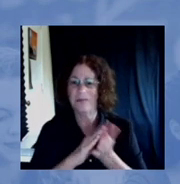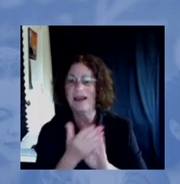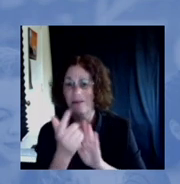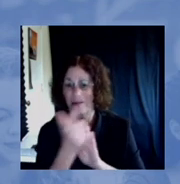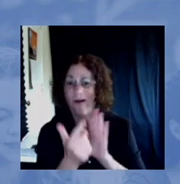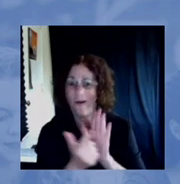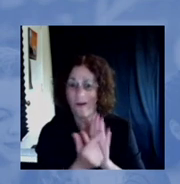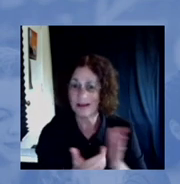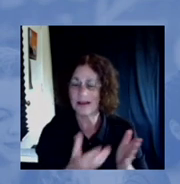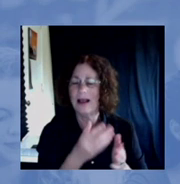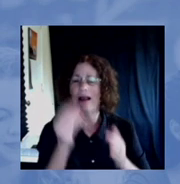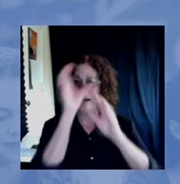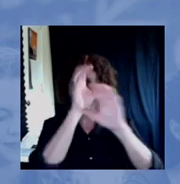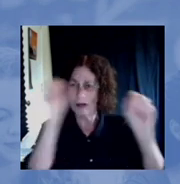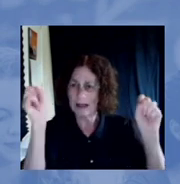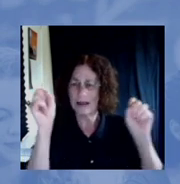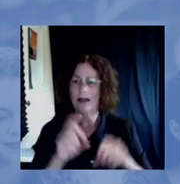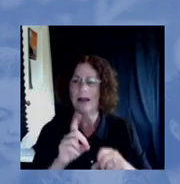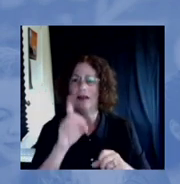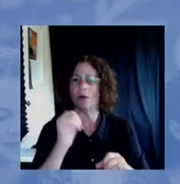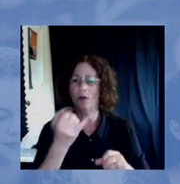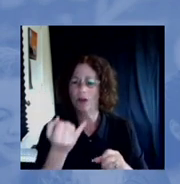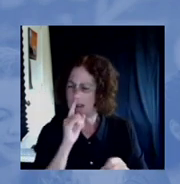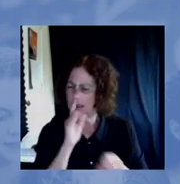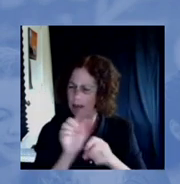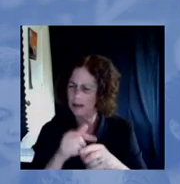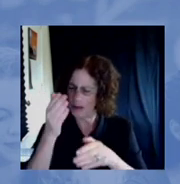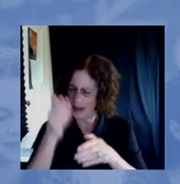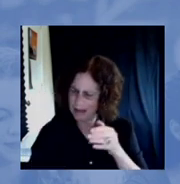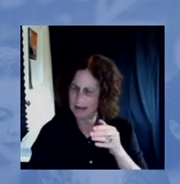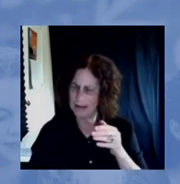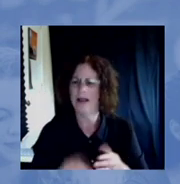DEPARTMENT ARE COMMITTED TO ENDING DISCRIMINATION OF LGBTQ YOUTH.